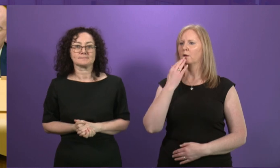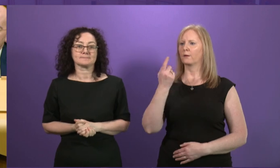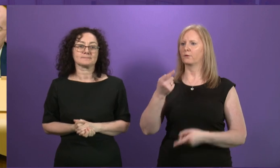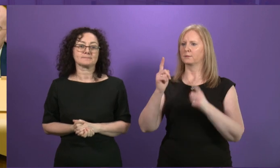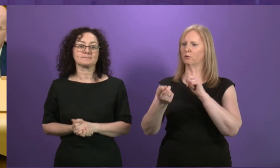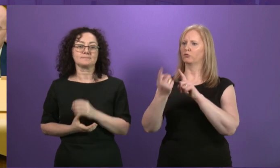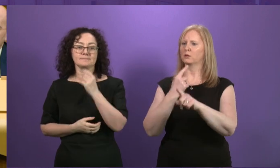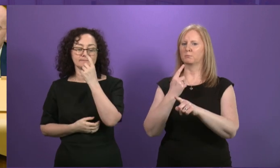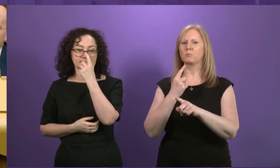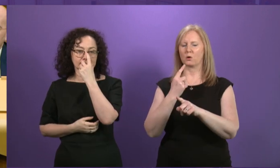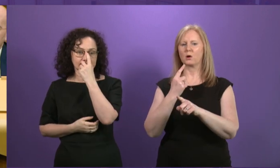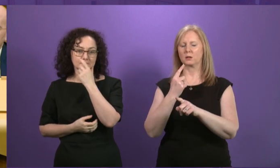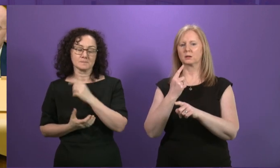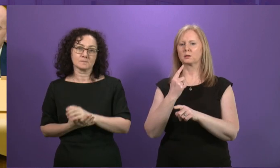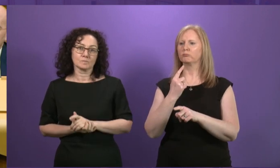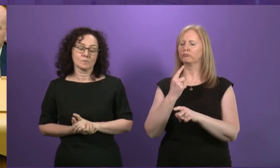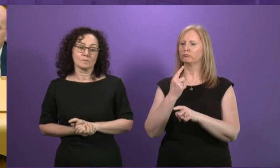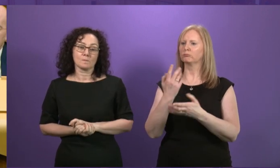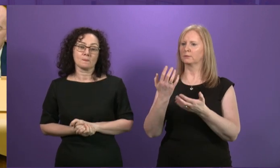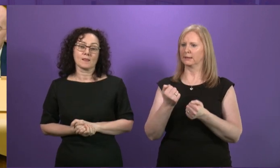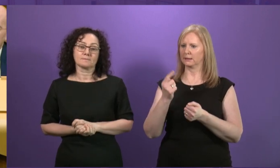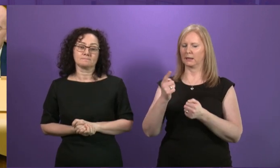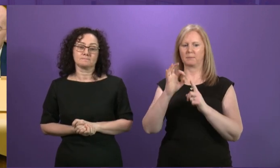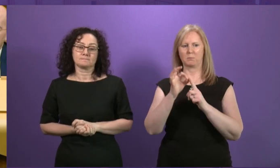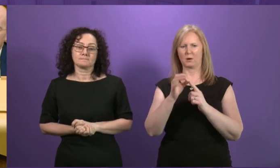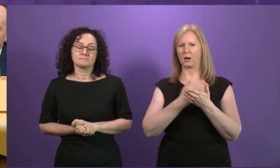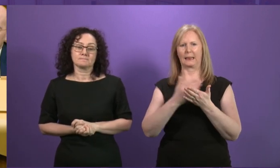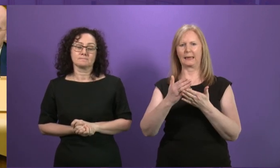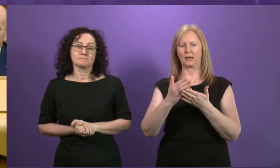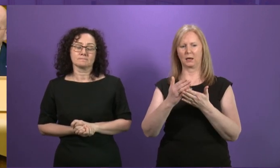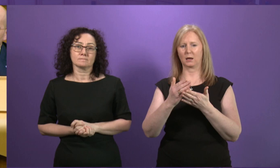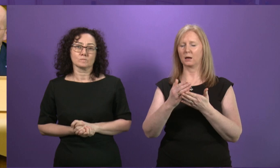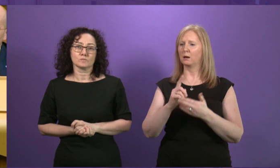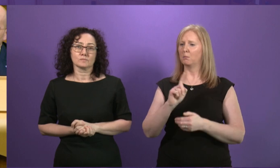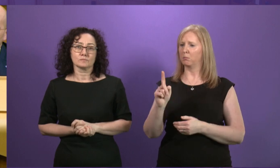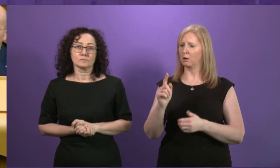that much of the process is unclear. Does she share my concerns about the exclusion